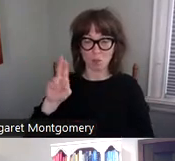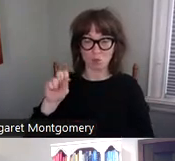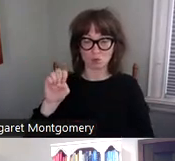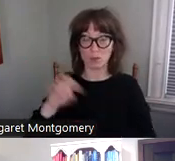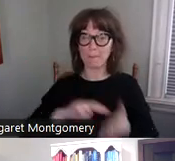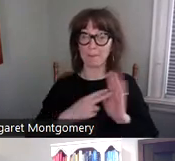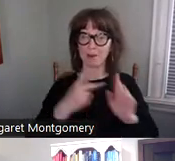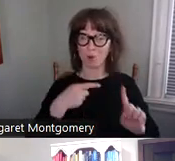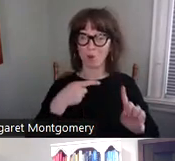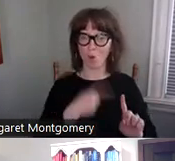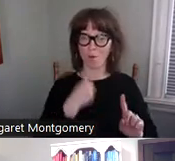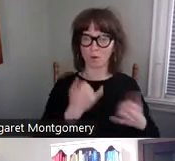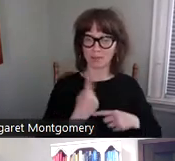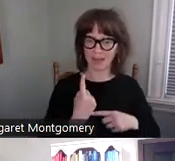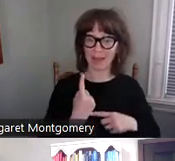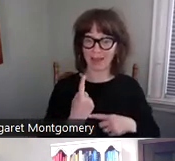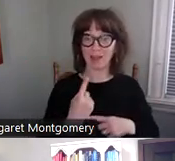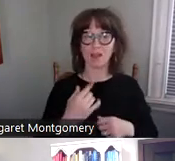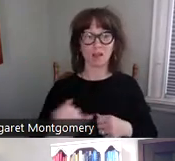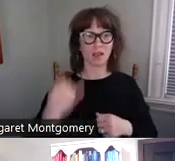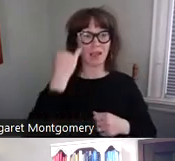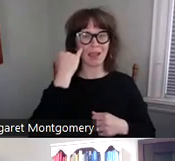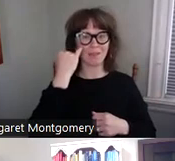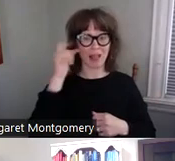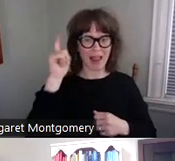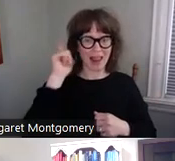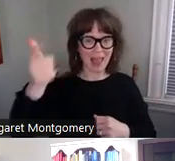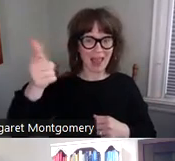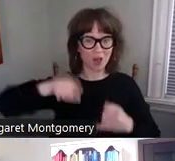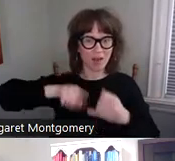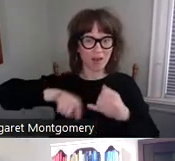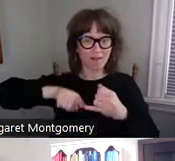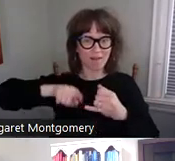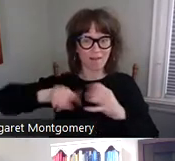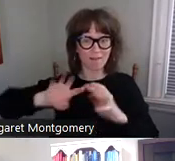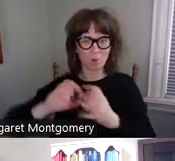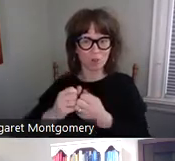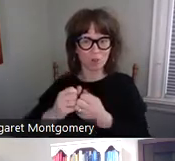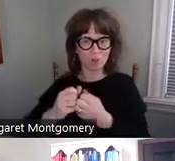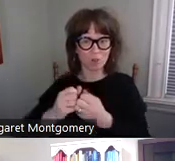is that if you were to answer this prompt again at the end that your responses may be